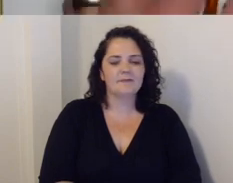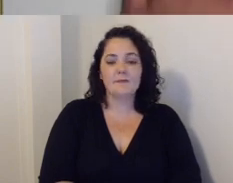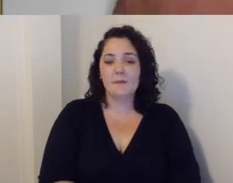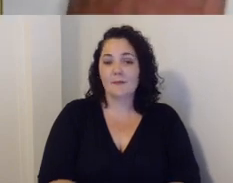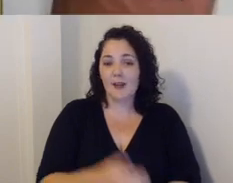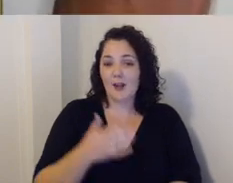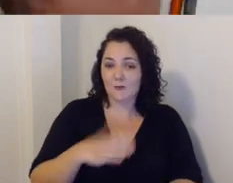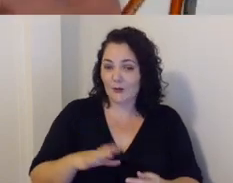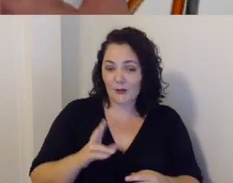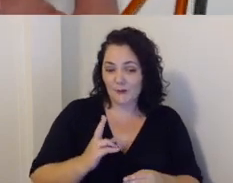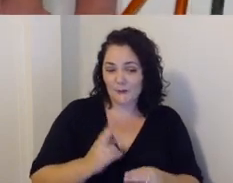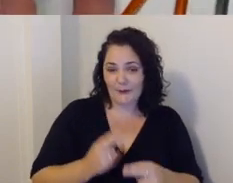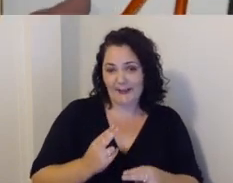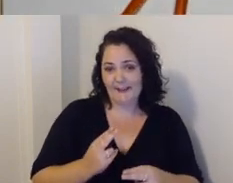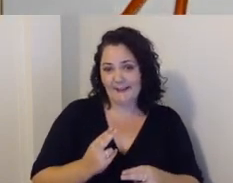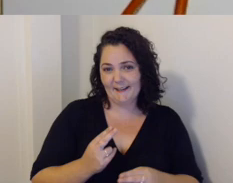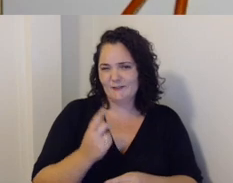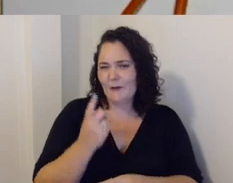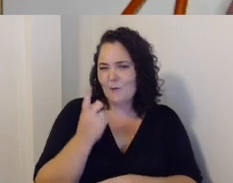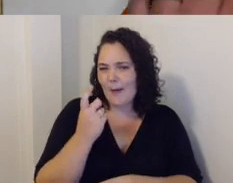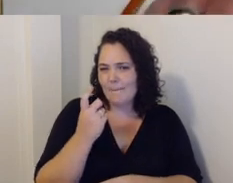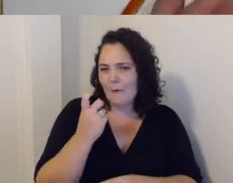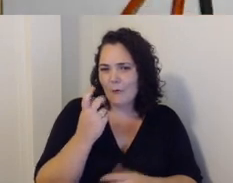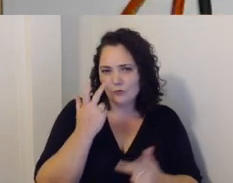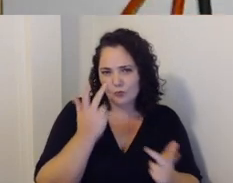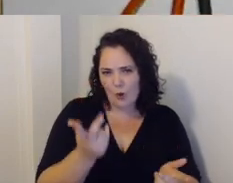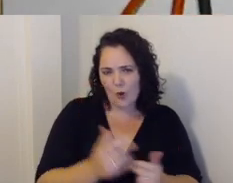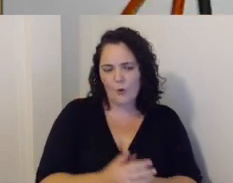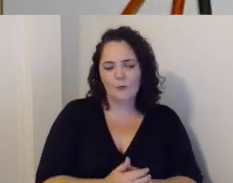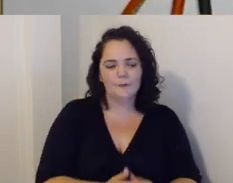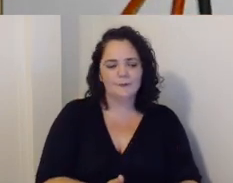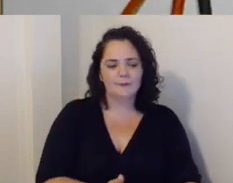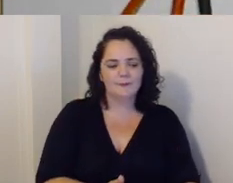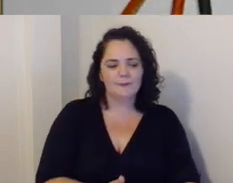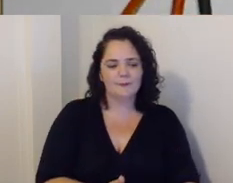I just want to do this really quickly one more time for you so you can see it now on white paper